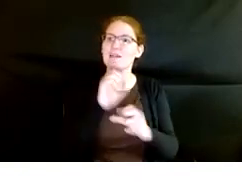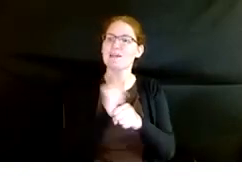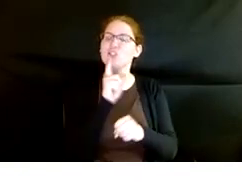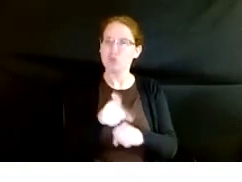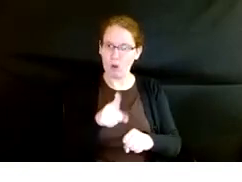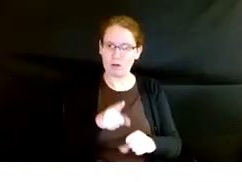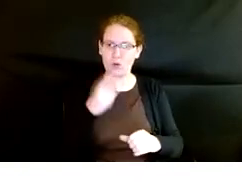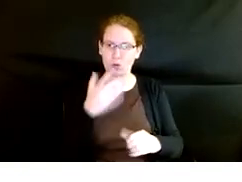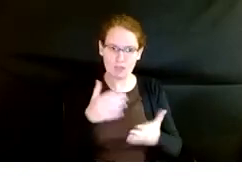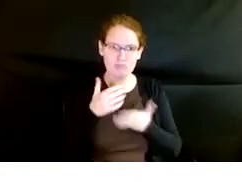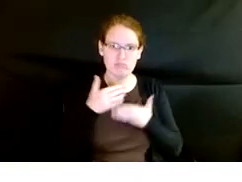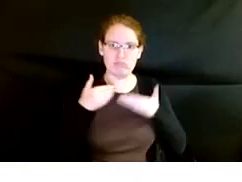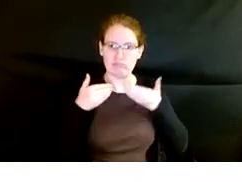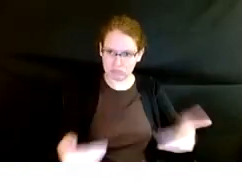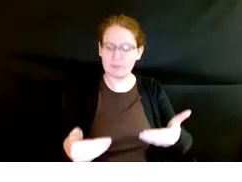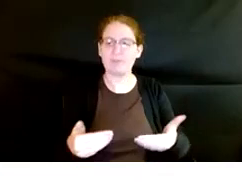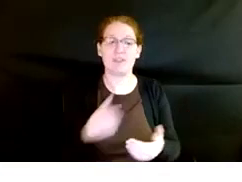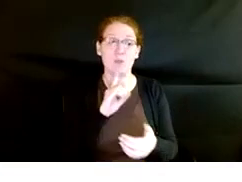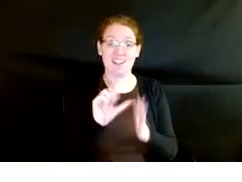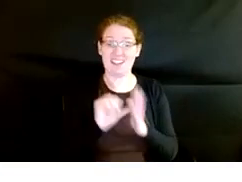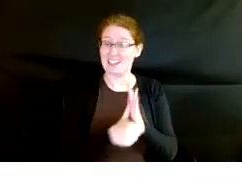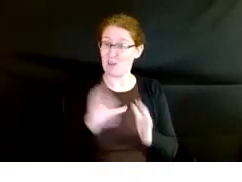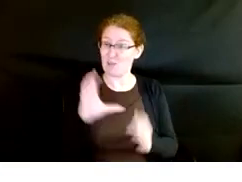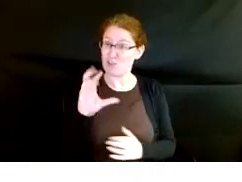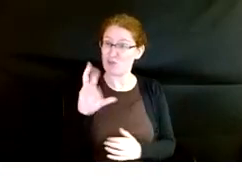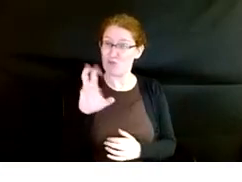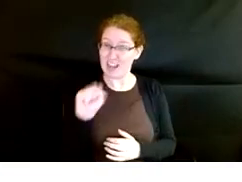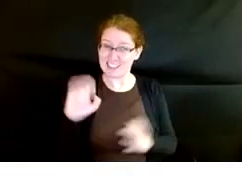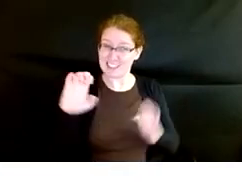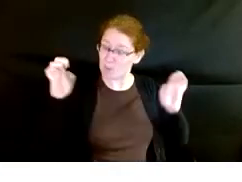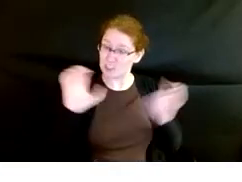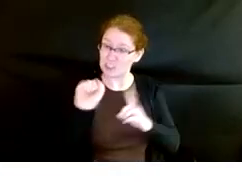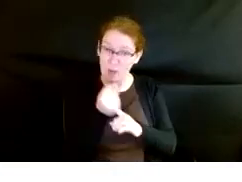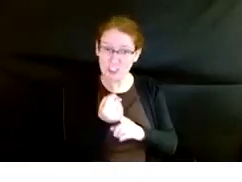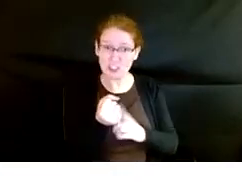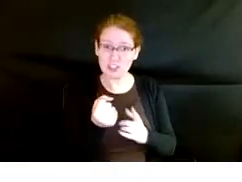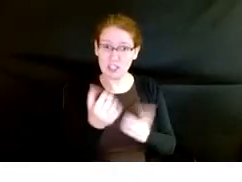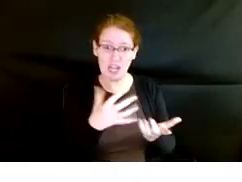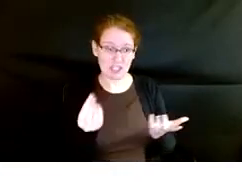this was a crisis situation, an emergency situation and you know we deal with a lot of different